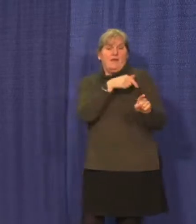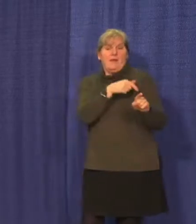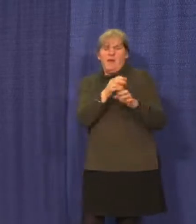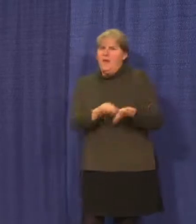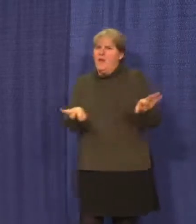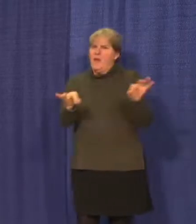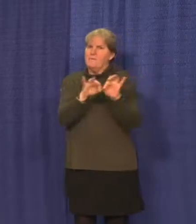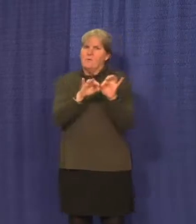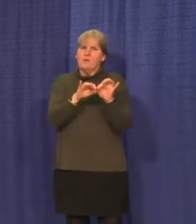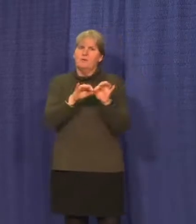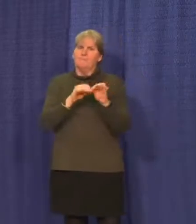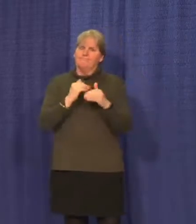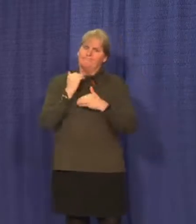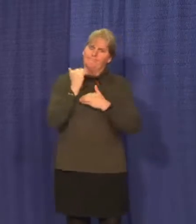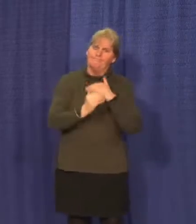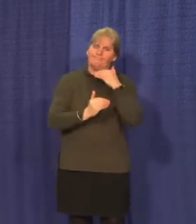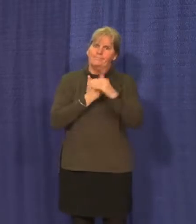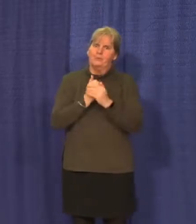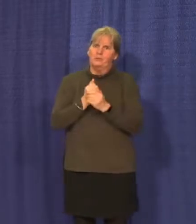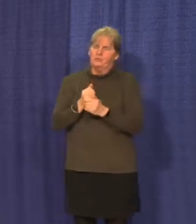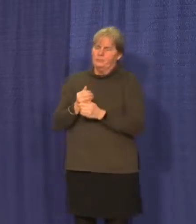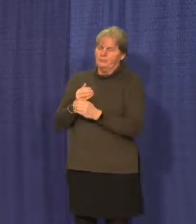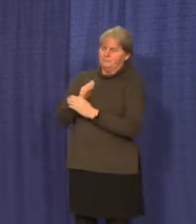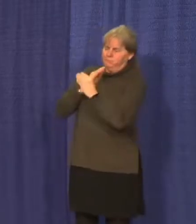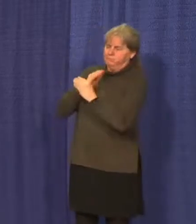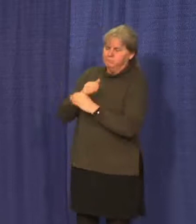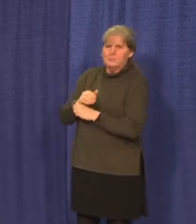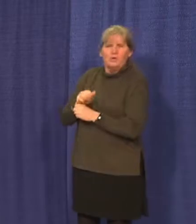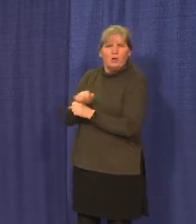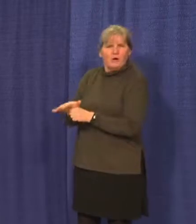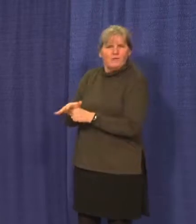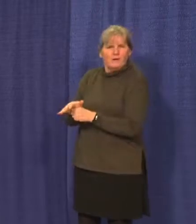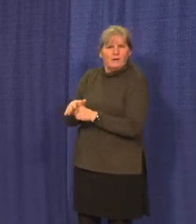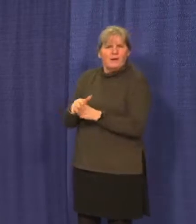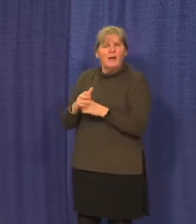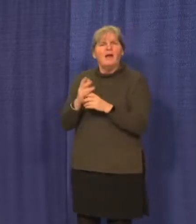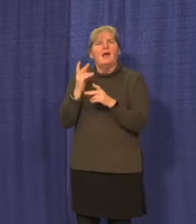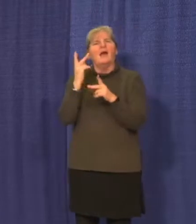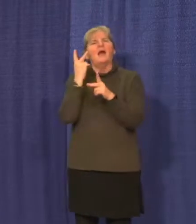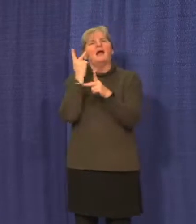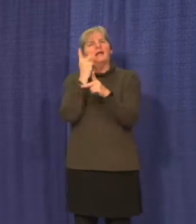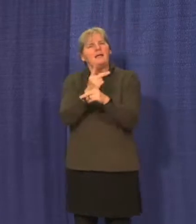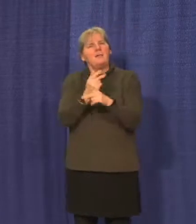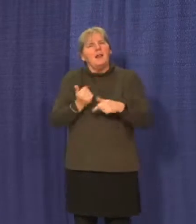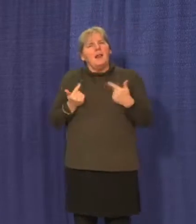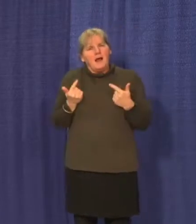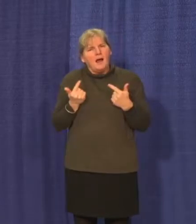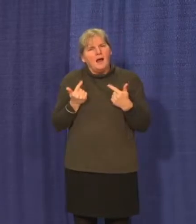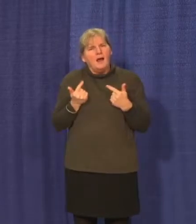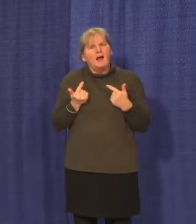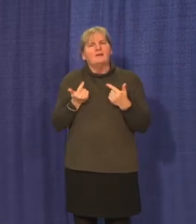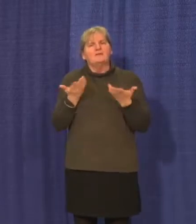important step in our fight against COVID-19. This vaccine will help save lives here in Yukon, across